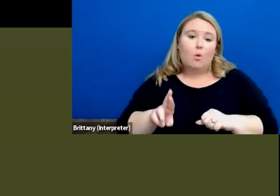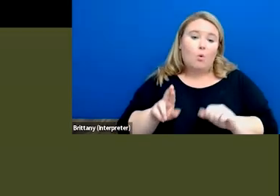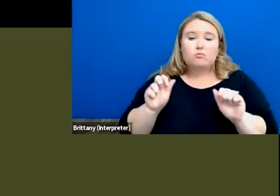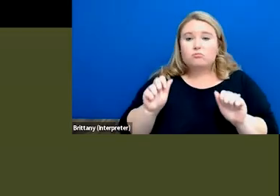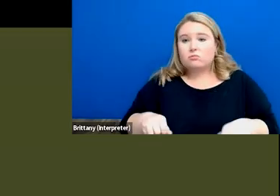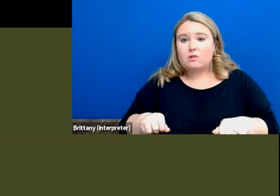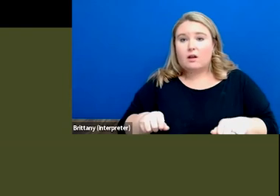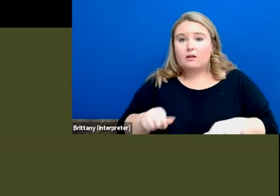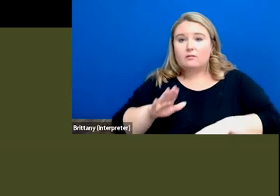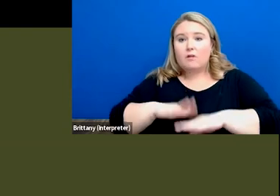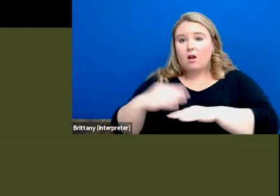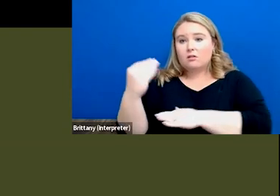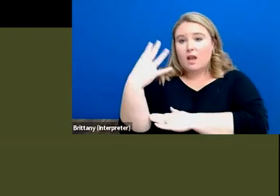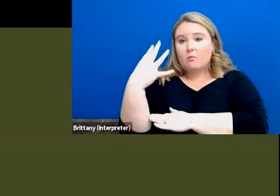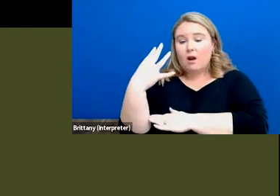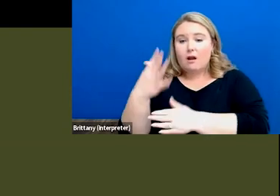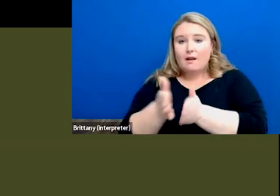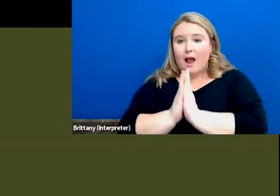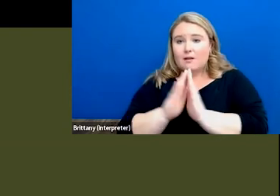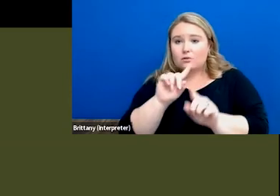and ask a question and we'll try to get you an answer.